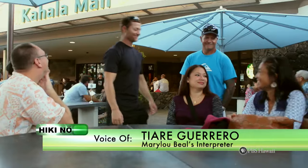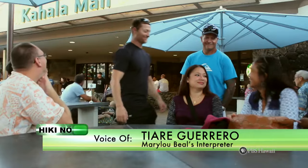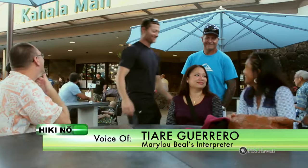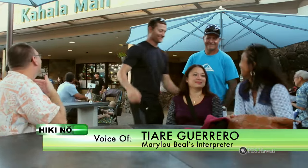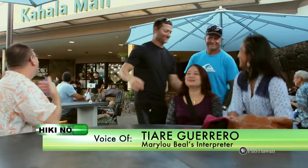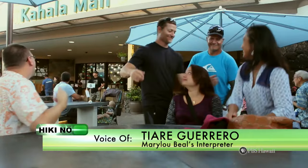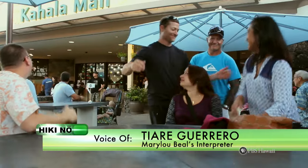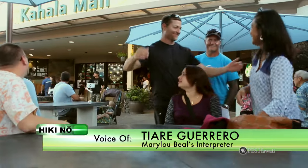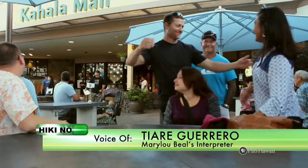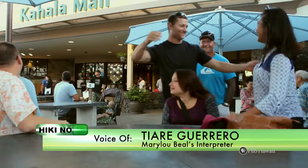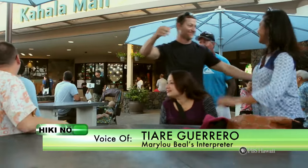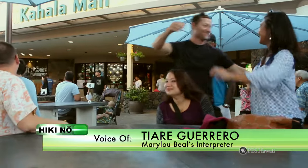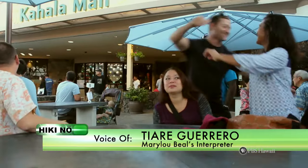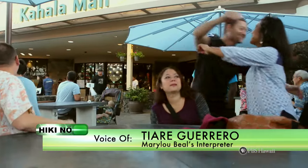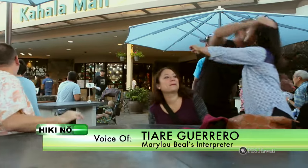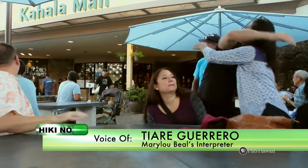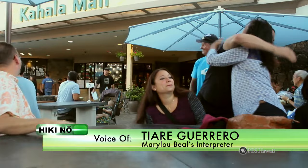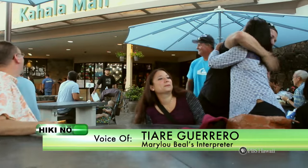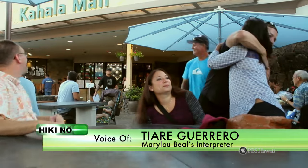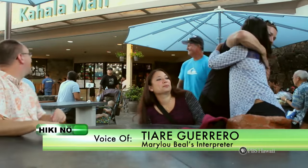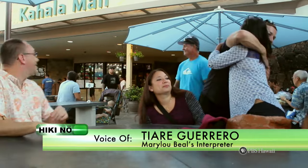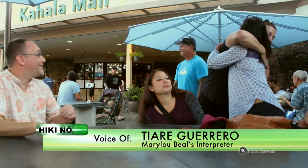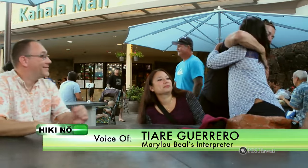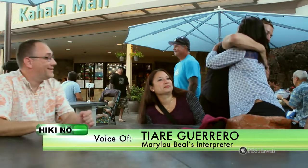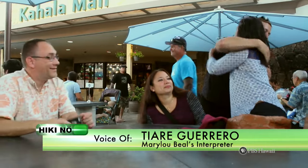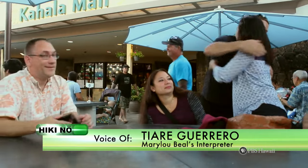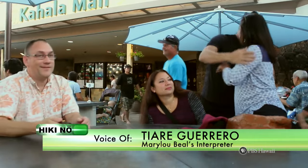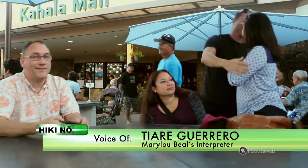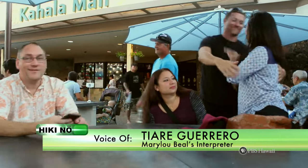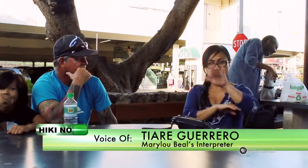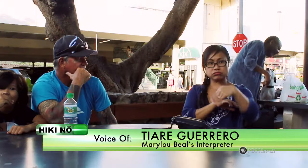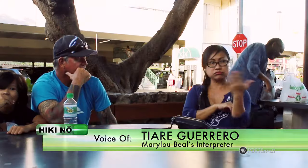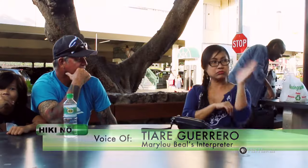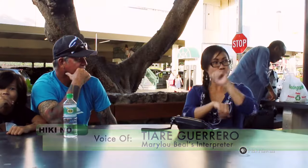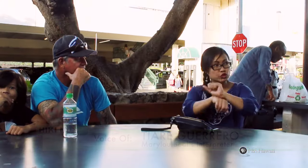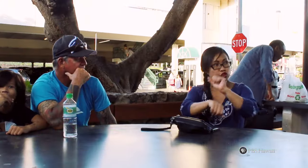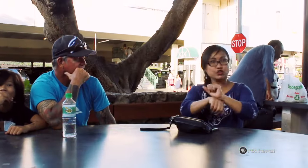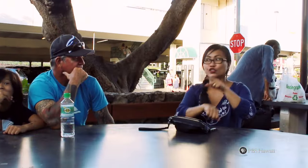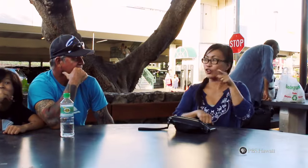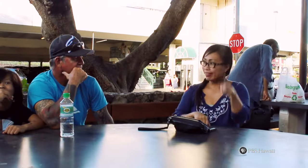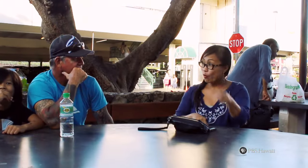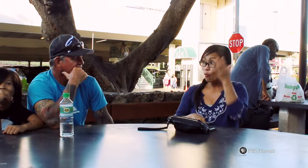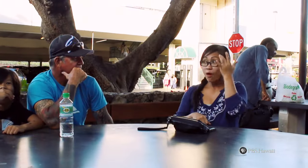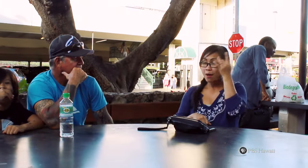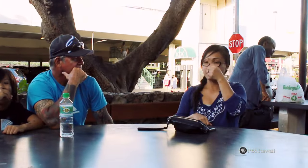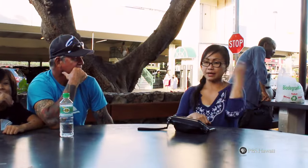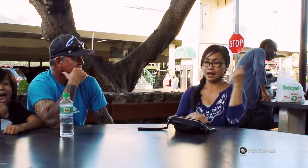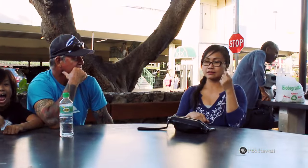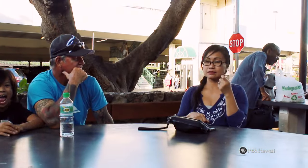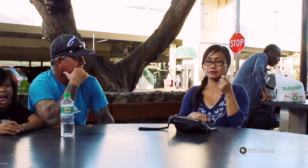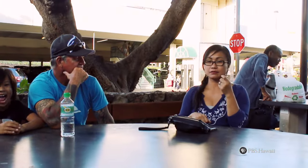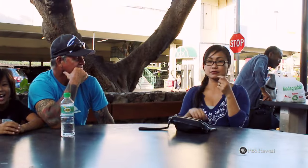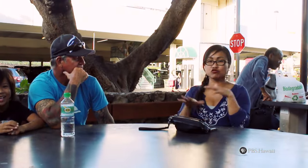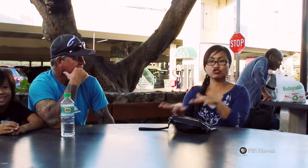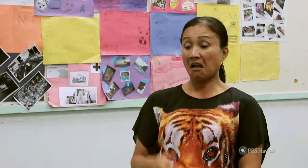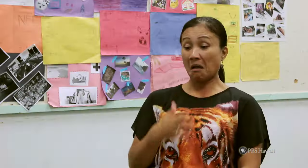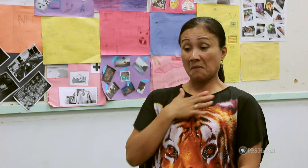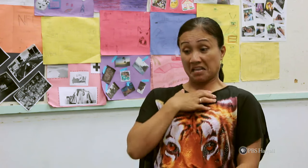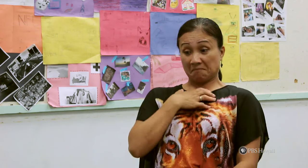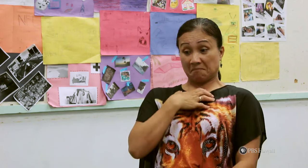Starbucks, deaf community events, deaf happy hour, ASL hike, and the list goes on. My passion